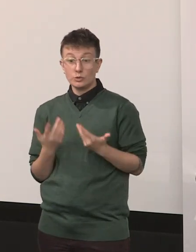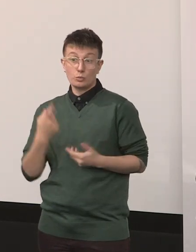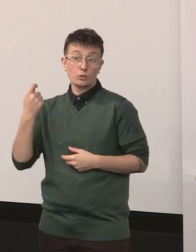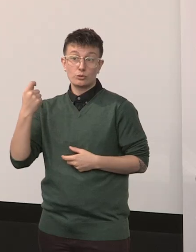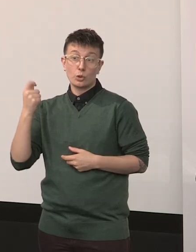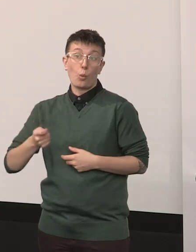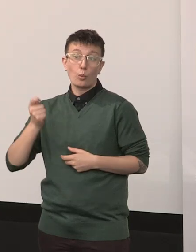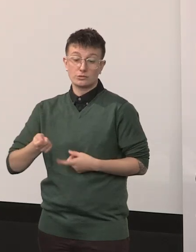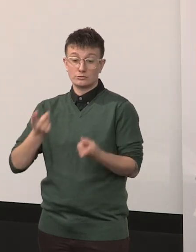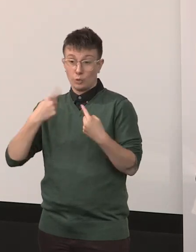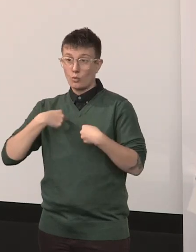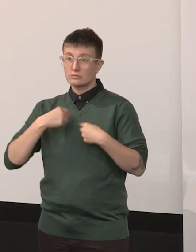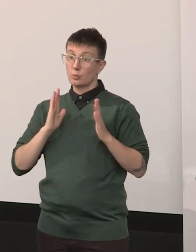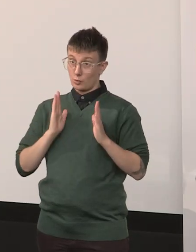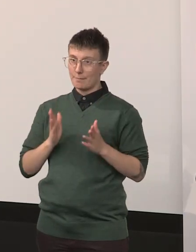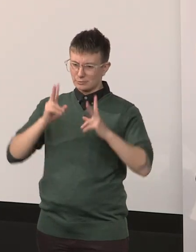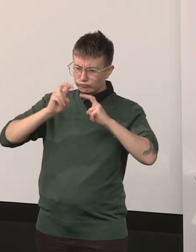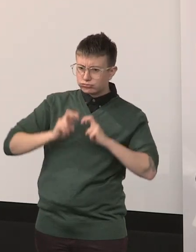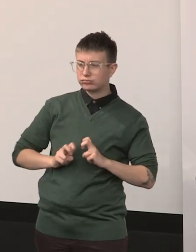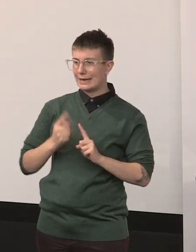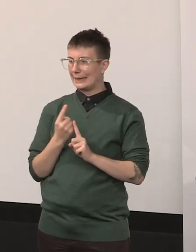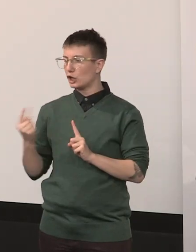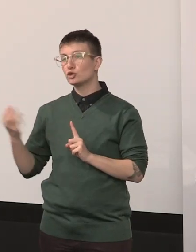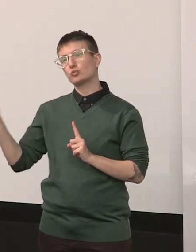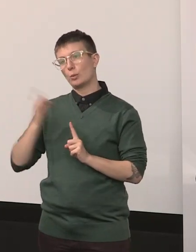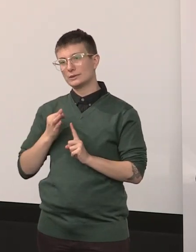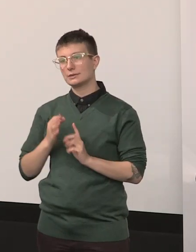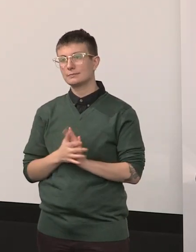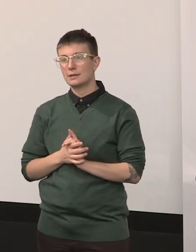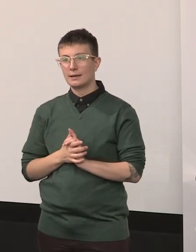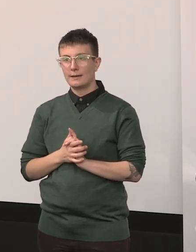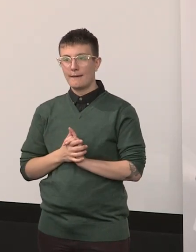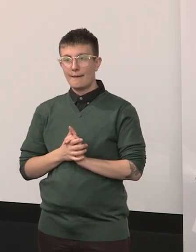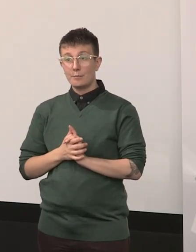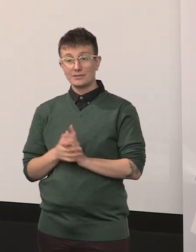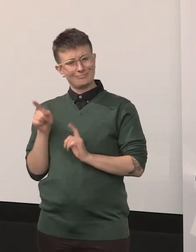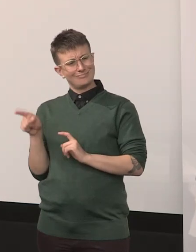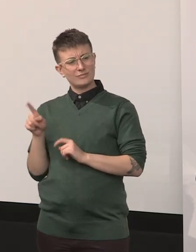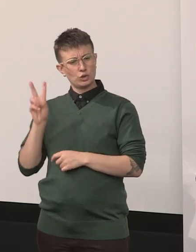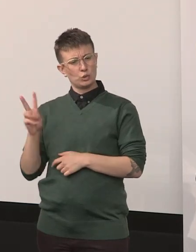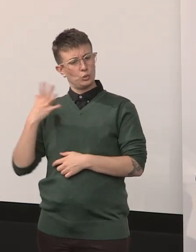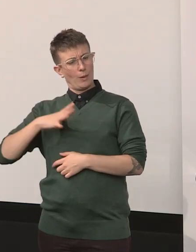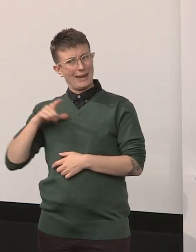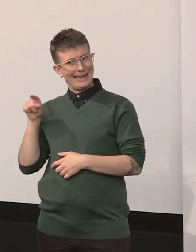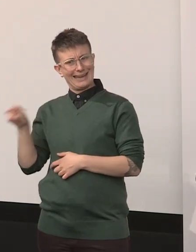exemption, as a requirement of the court that we do that